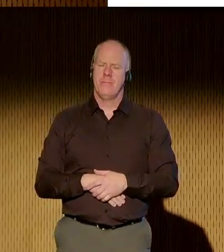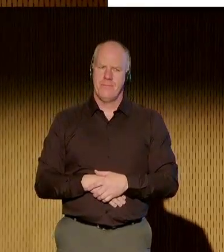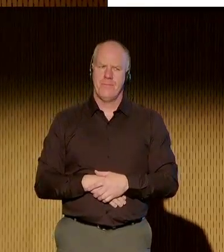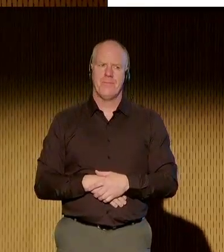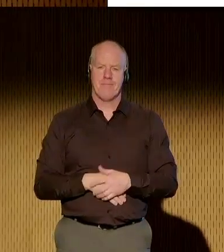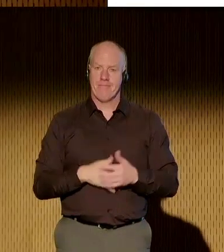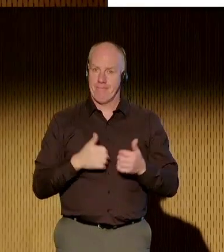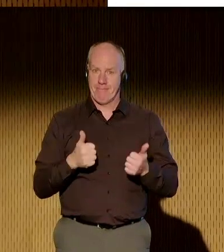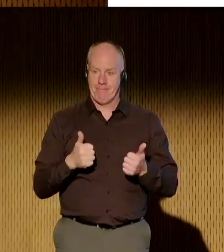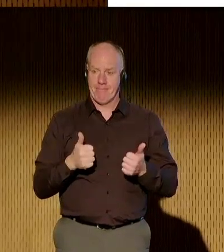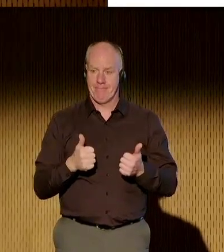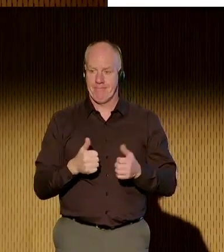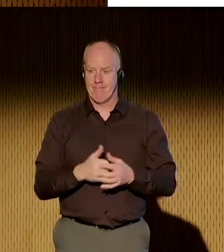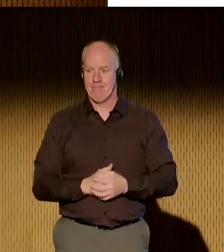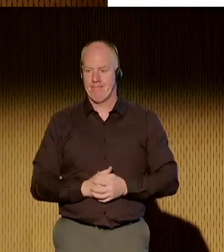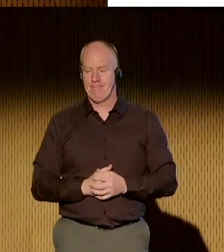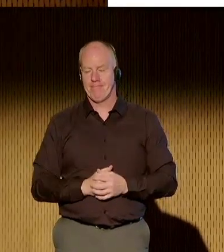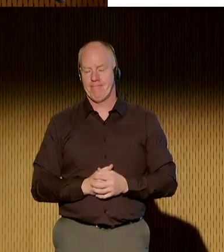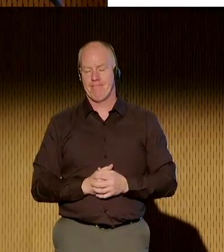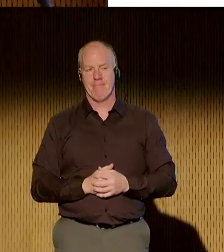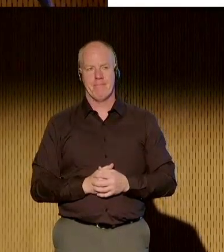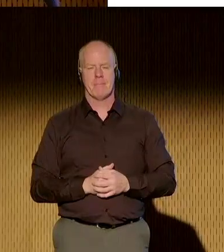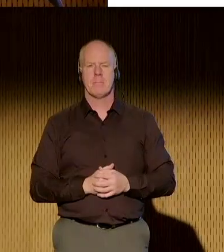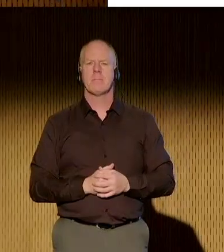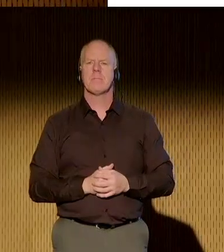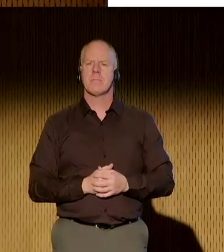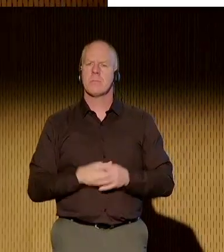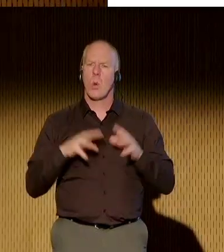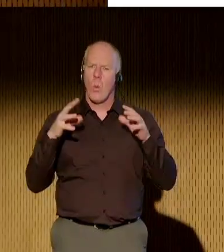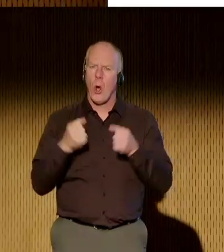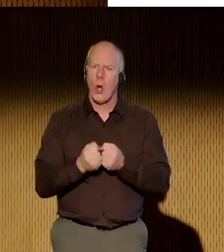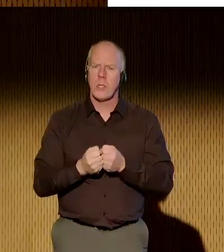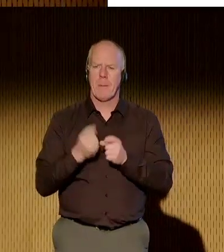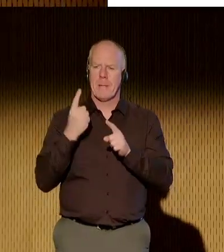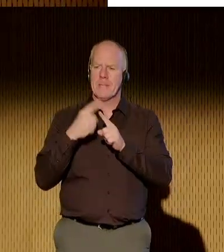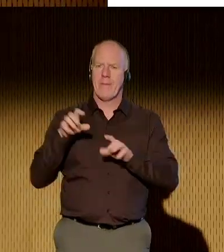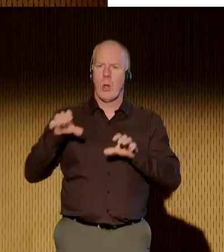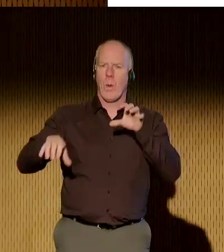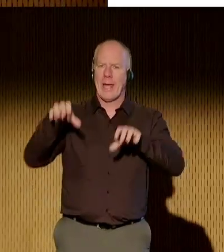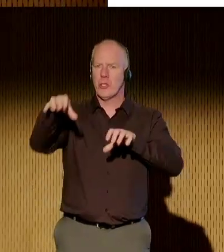All right. So we did the workshop at several locations. So last year we did